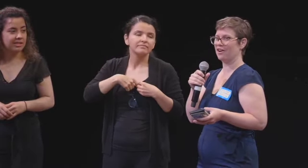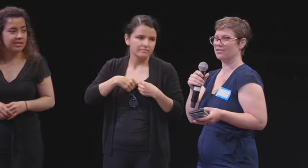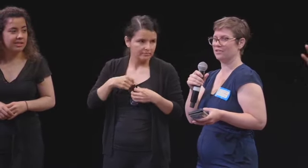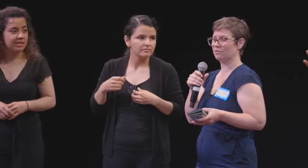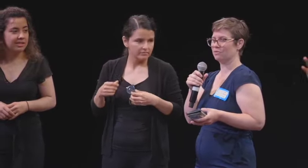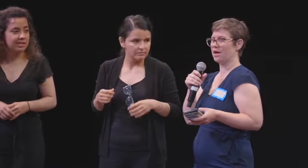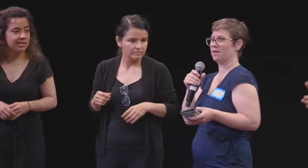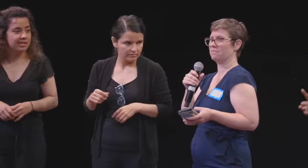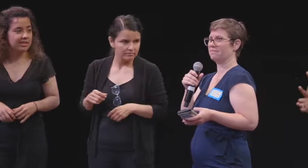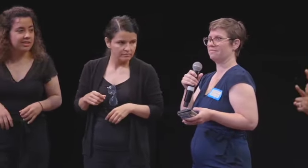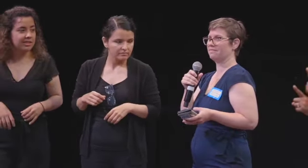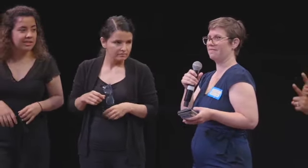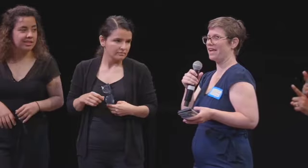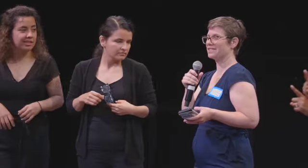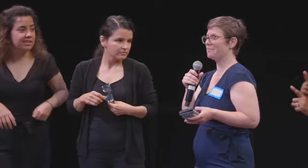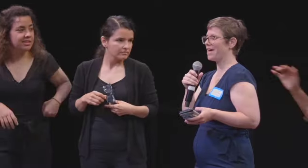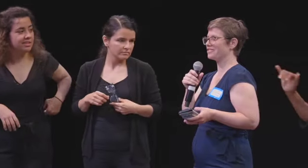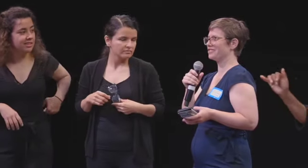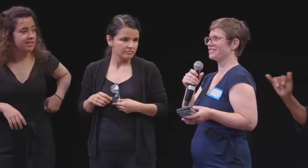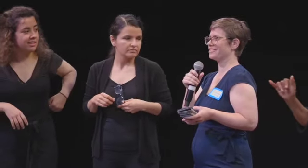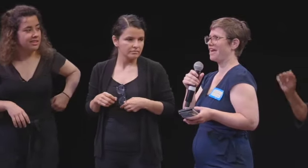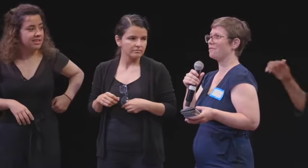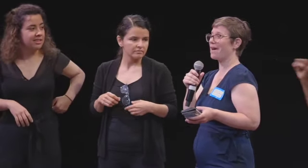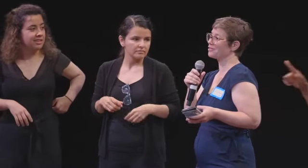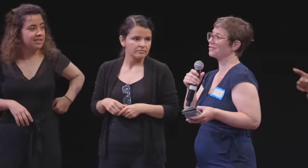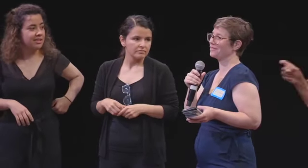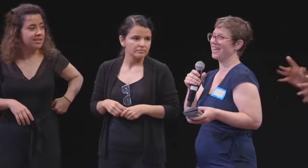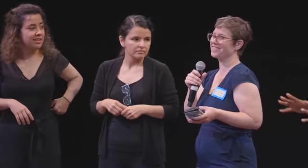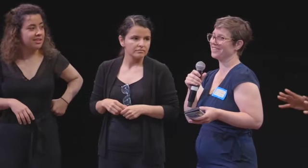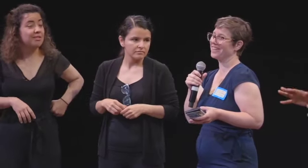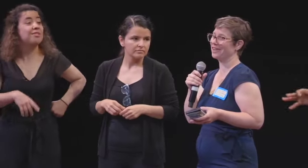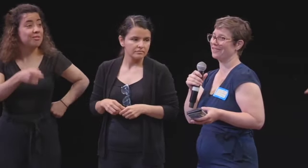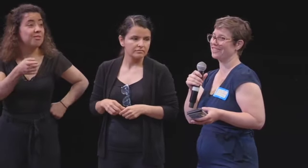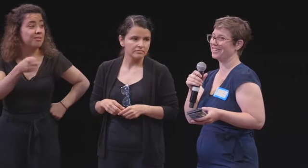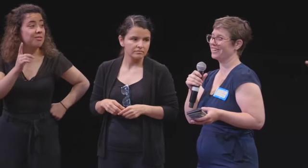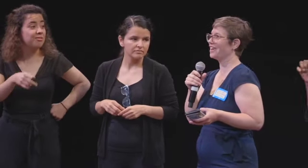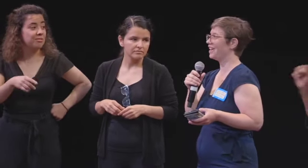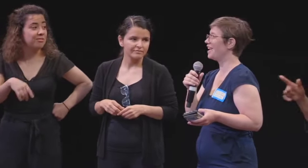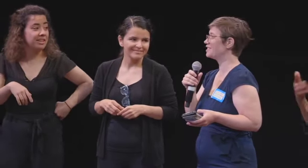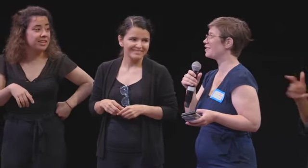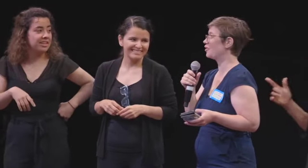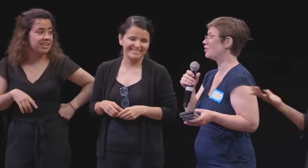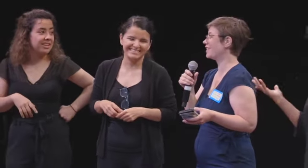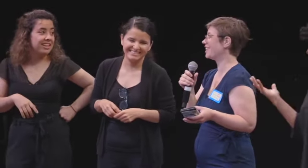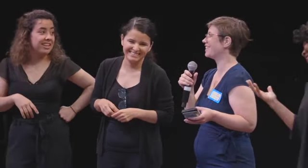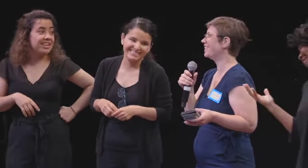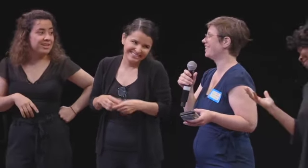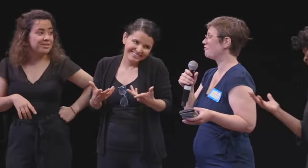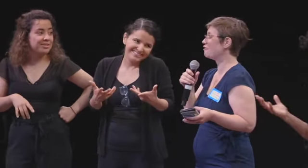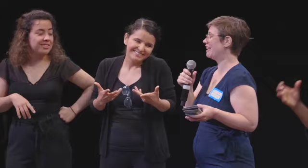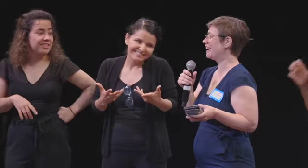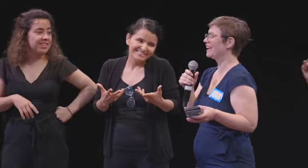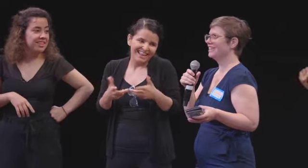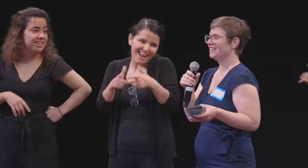And also ASL masters have a master of the ASL language and so you can really